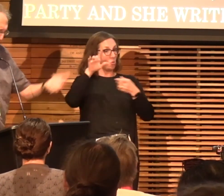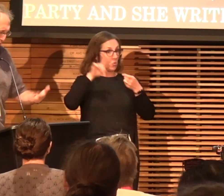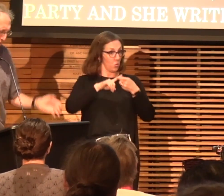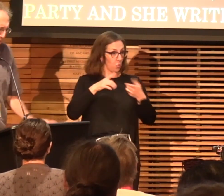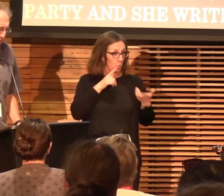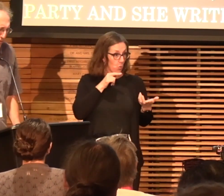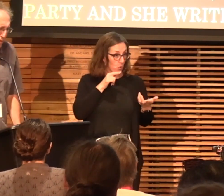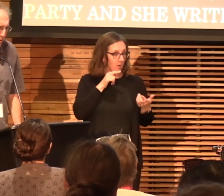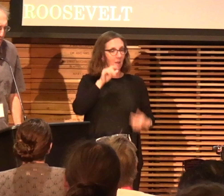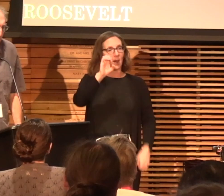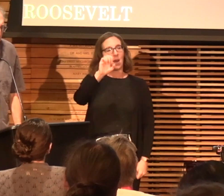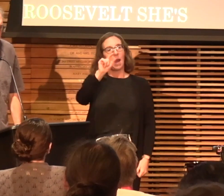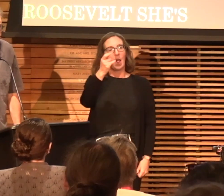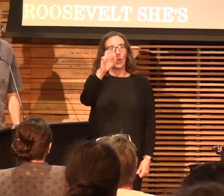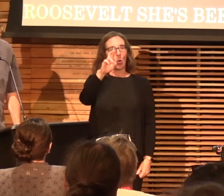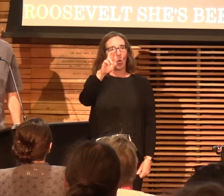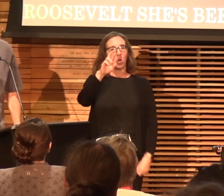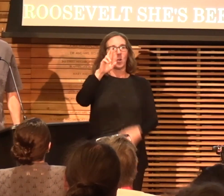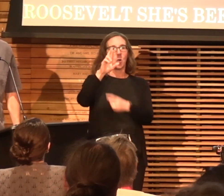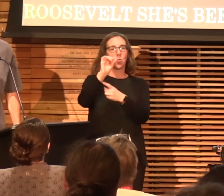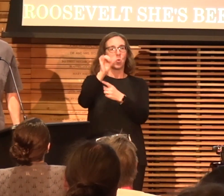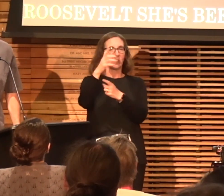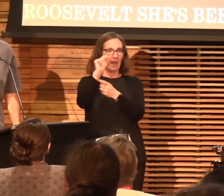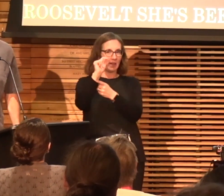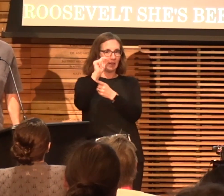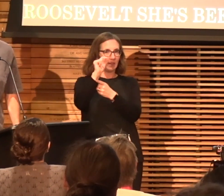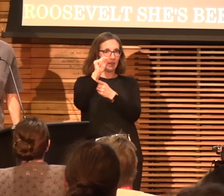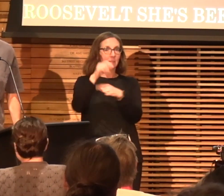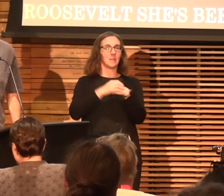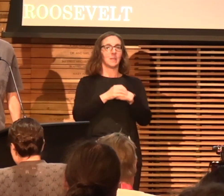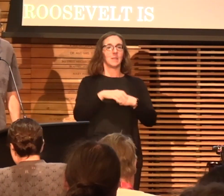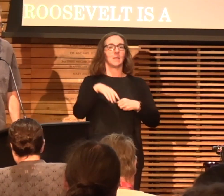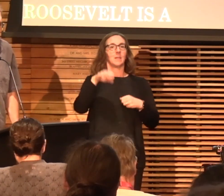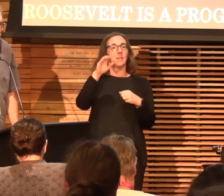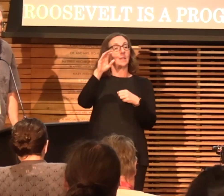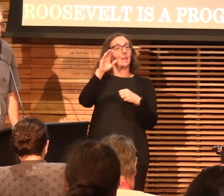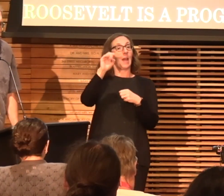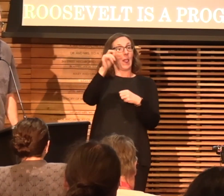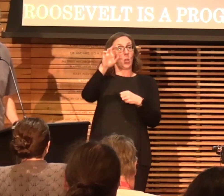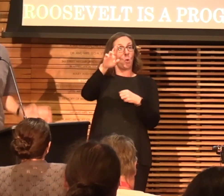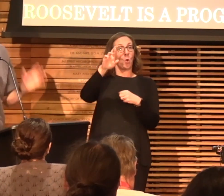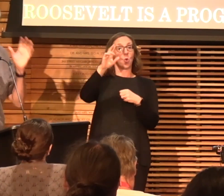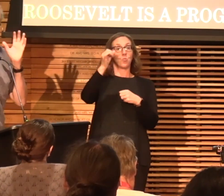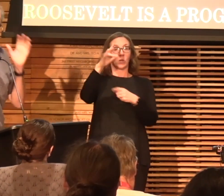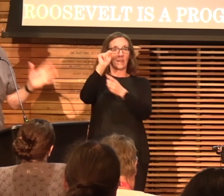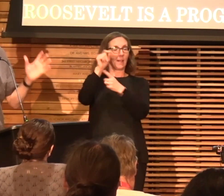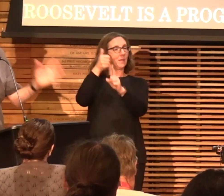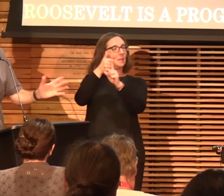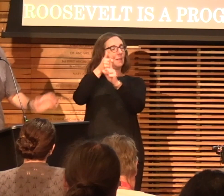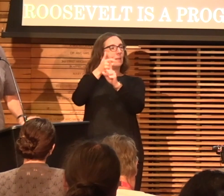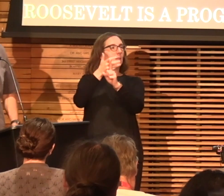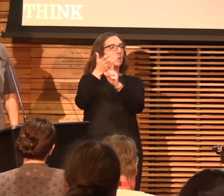You know, Eleanor Roosevelt is a progressive figure. She seems to think of Eleanor Roosevelt